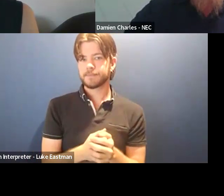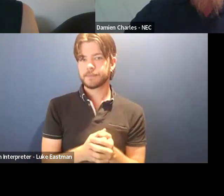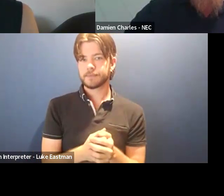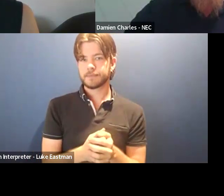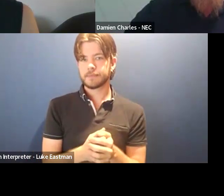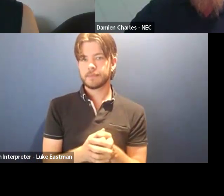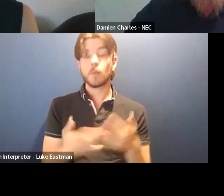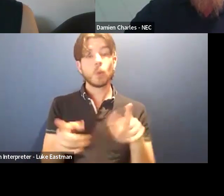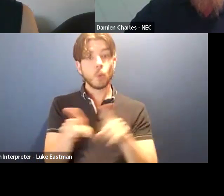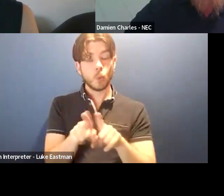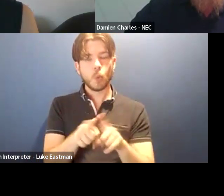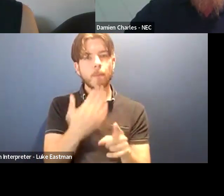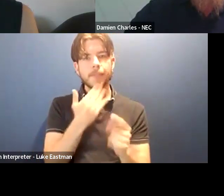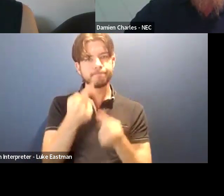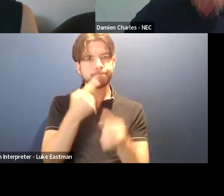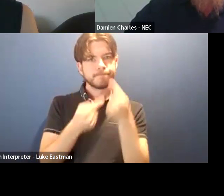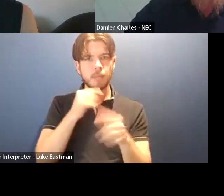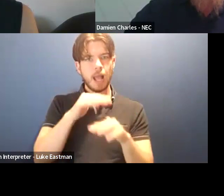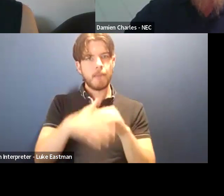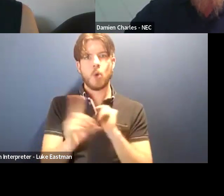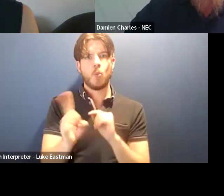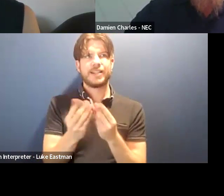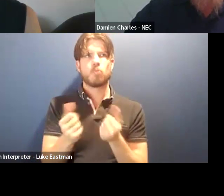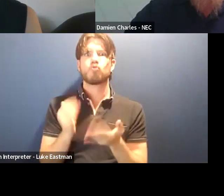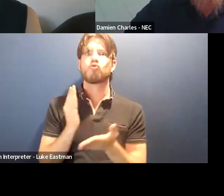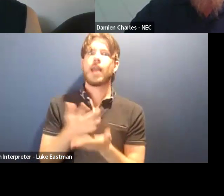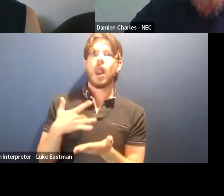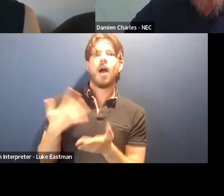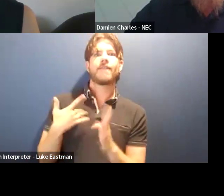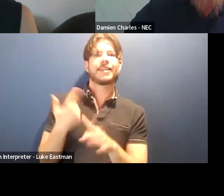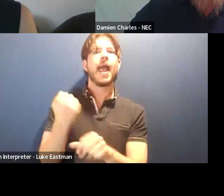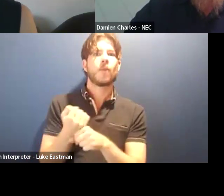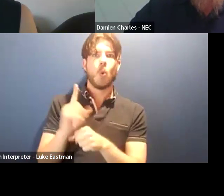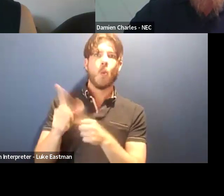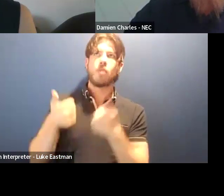some of the practical things that